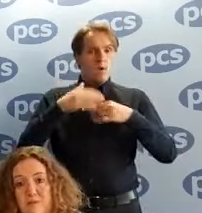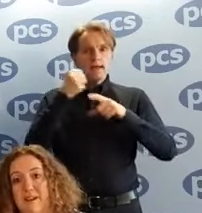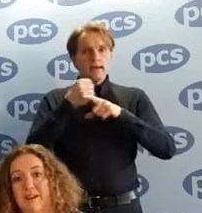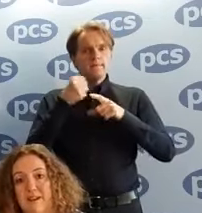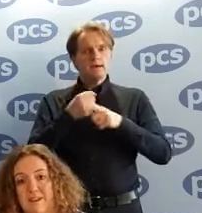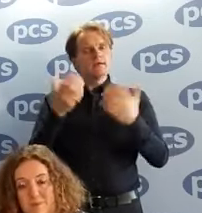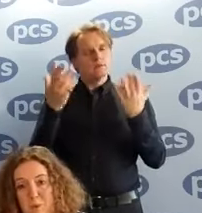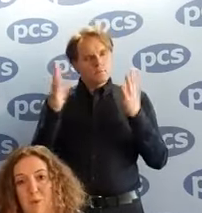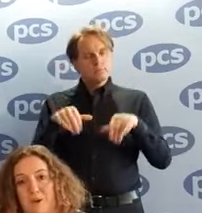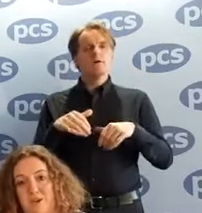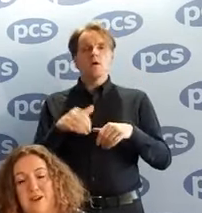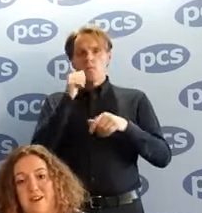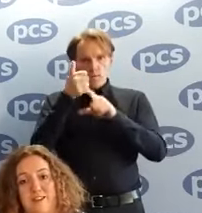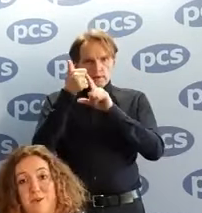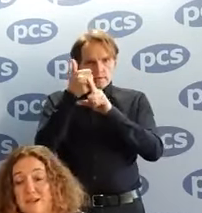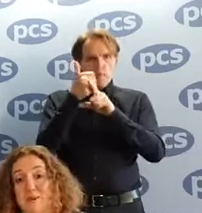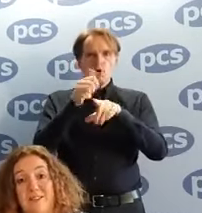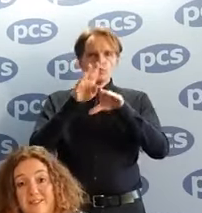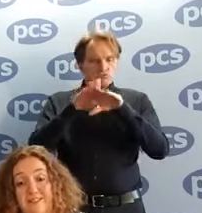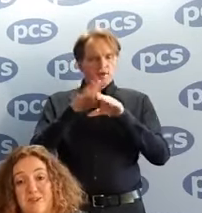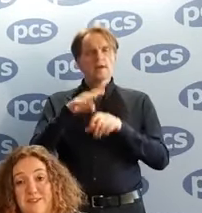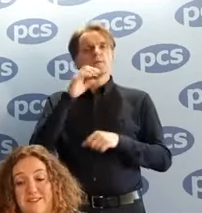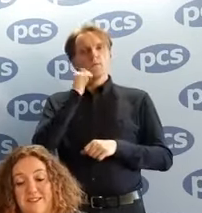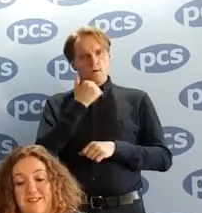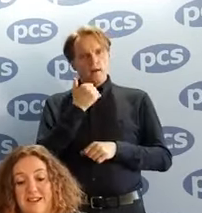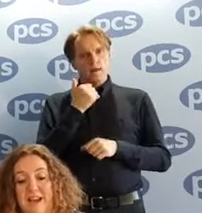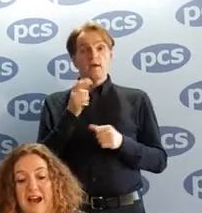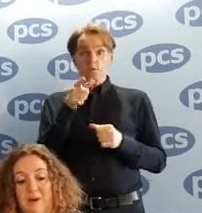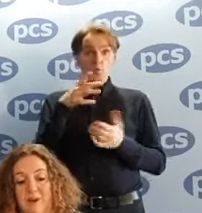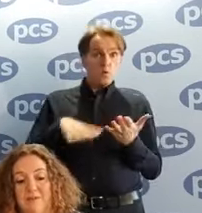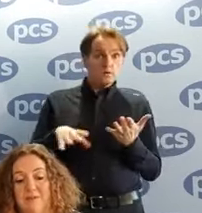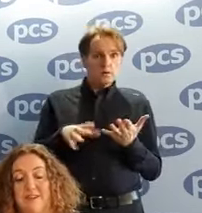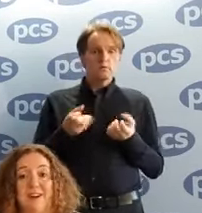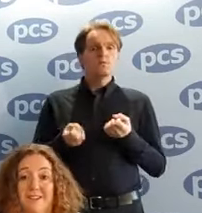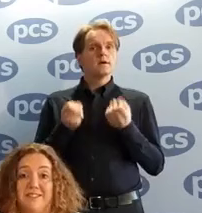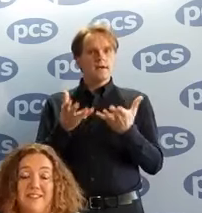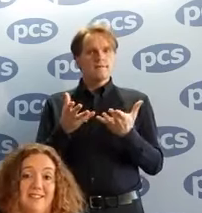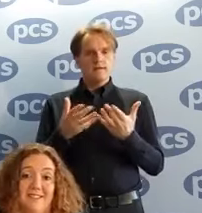will bring support and training to anybody that's interested. Our task is to